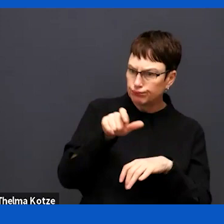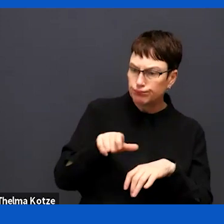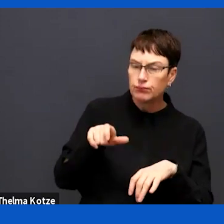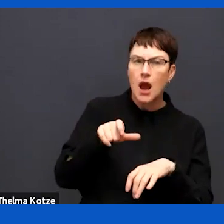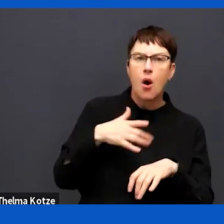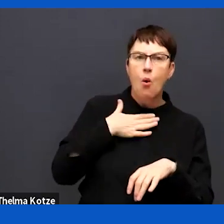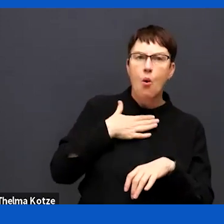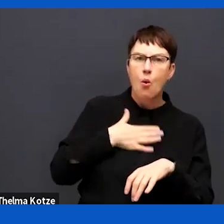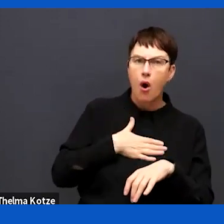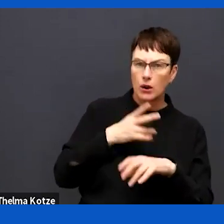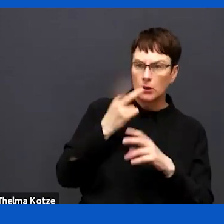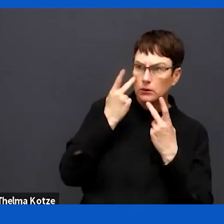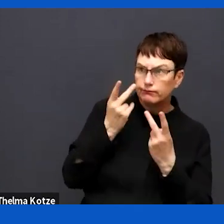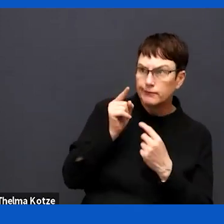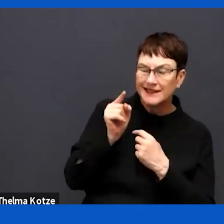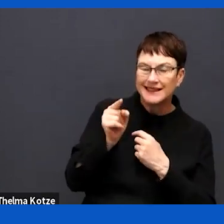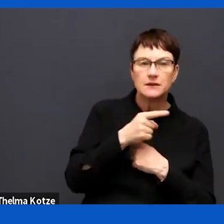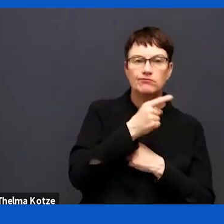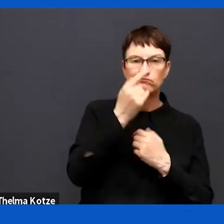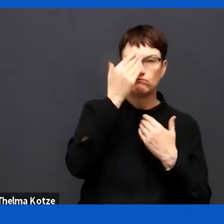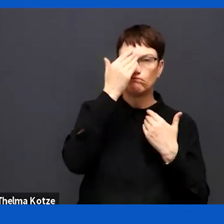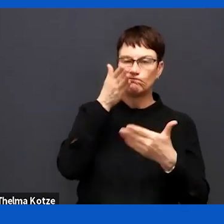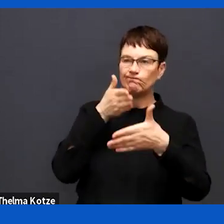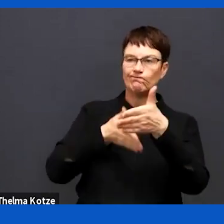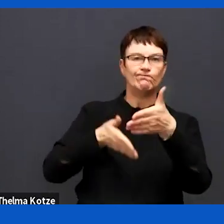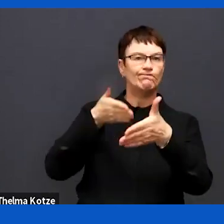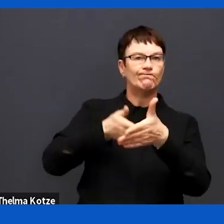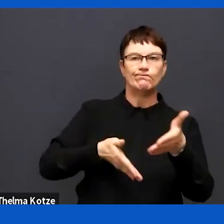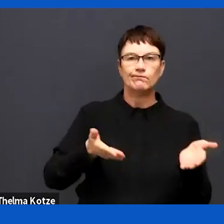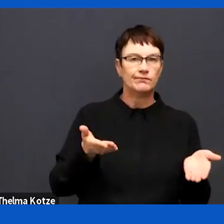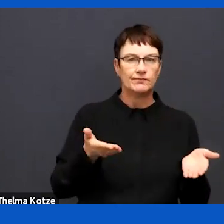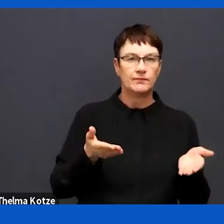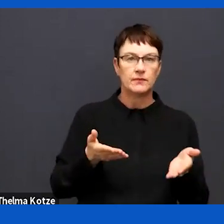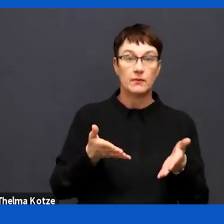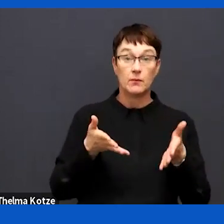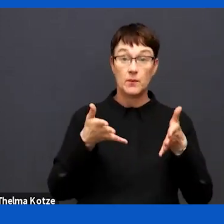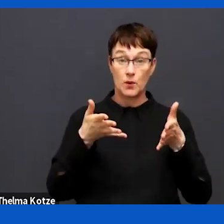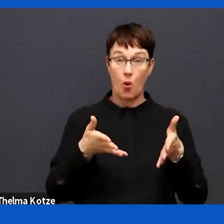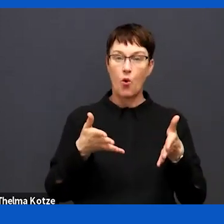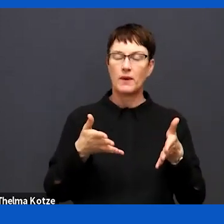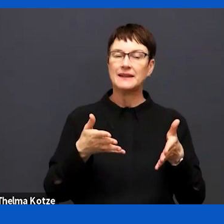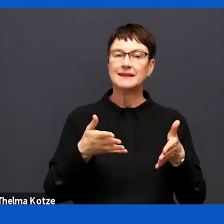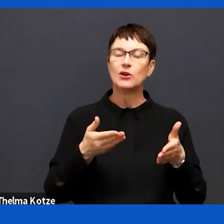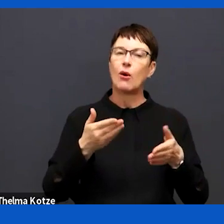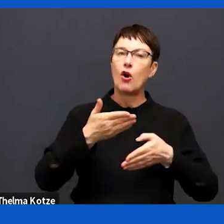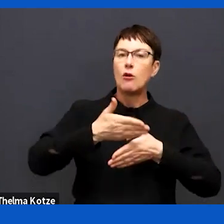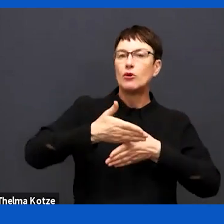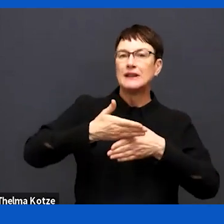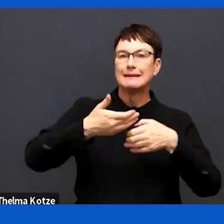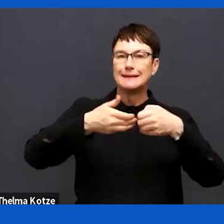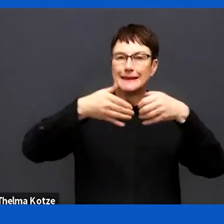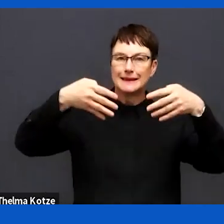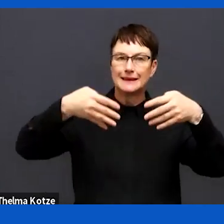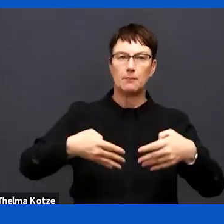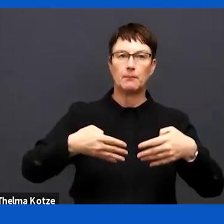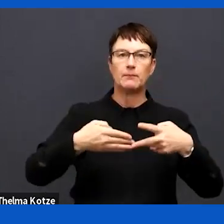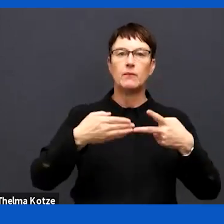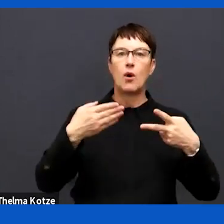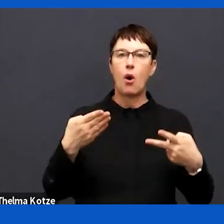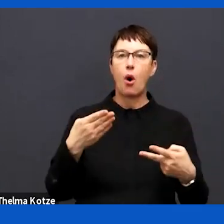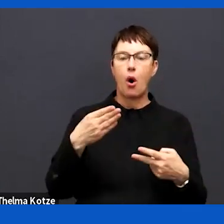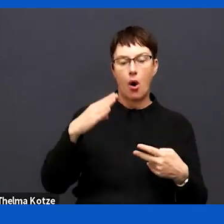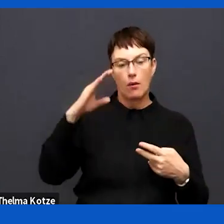So the moment they aren't getting the right sort of experiences from websites, you know,